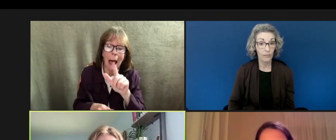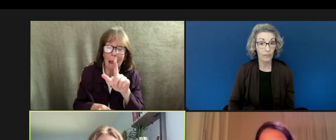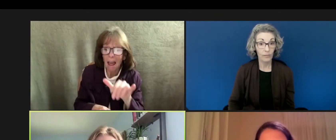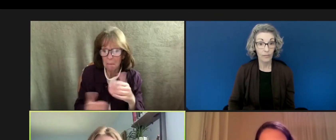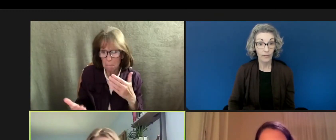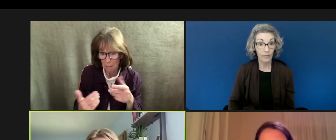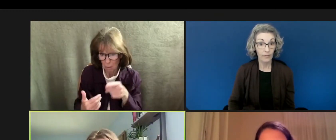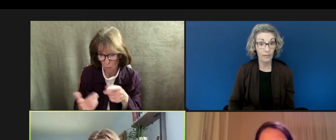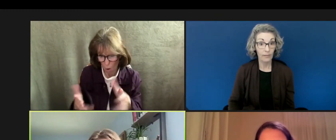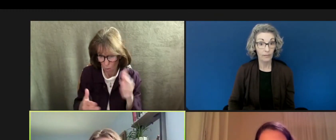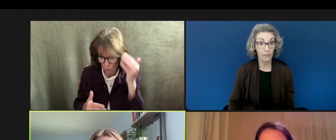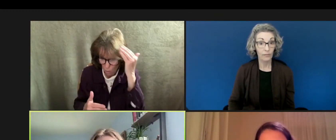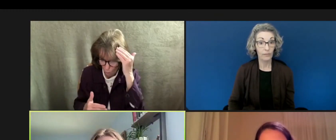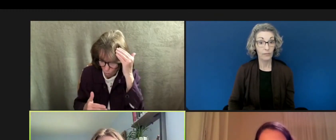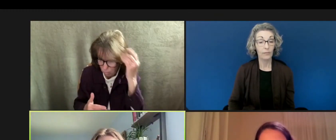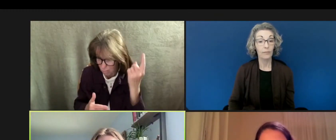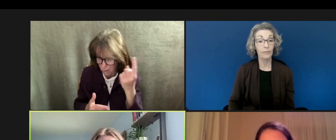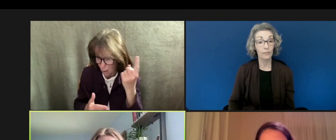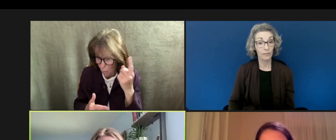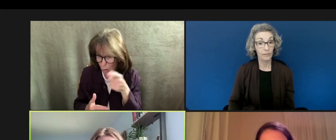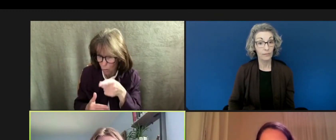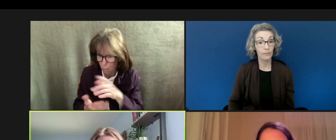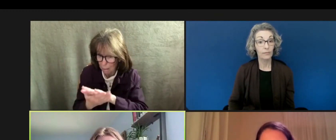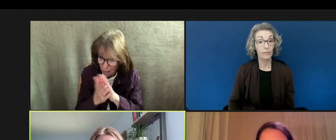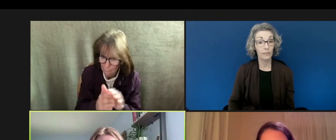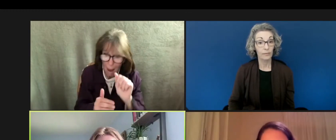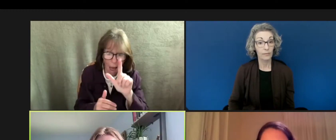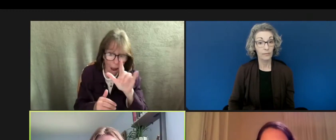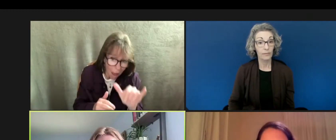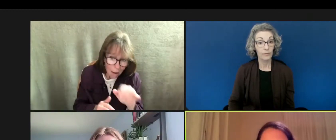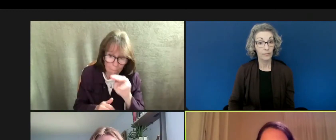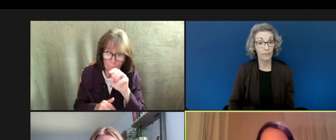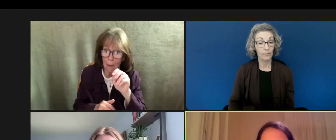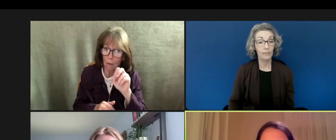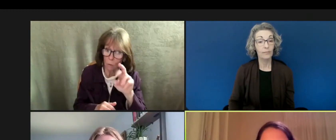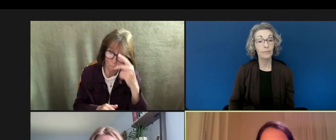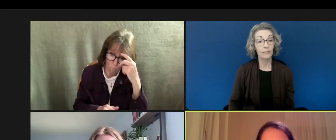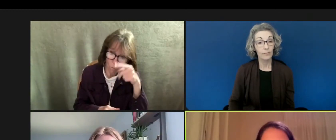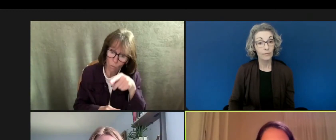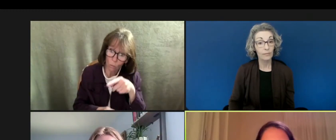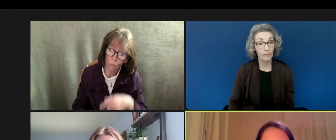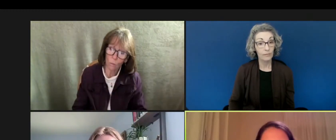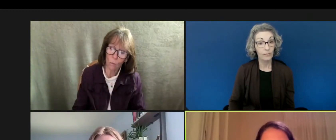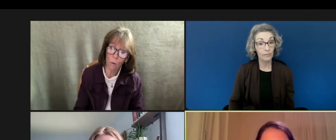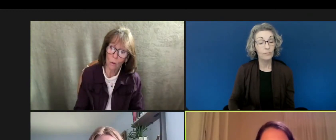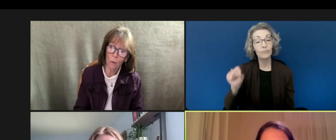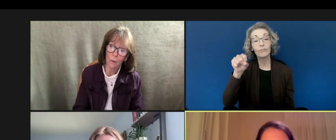actually who could potentially be that person for you. Yeah, I'll try to approach them.